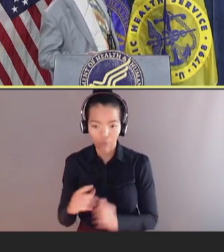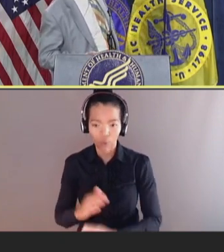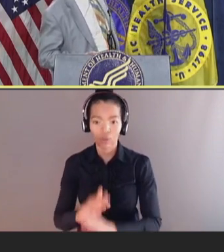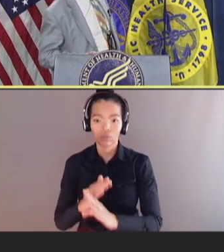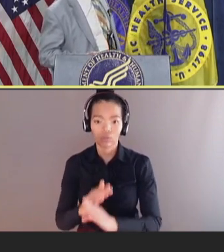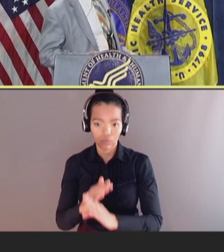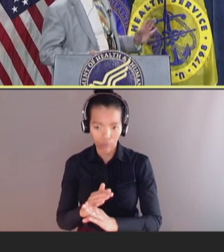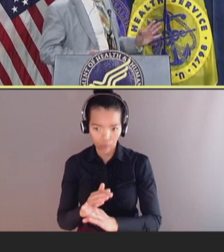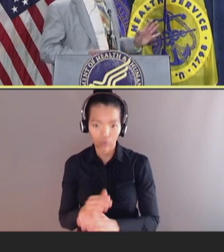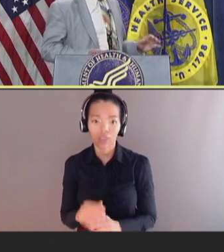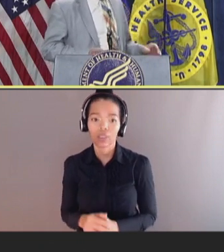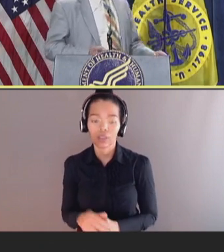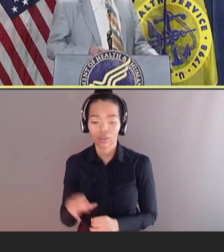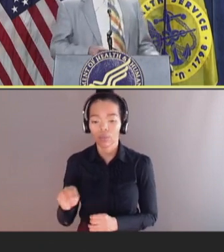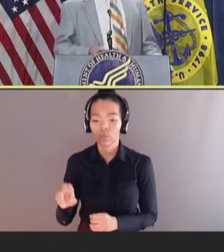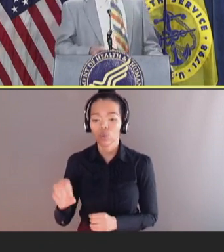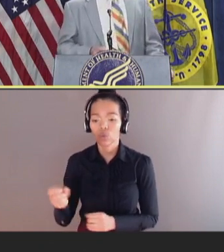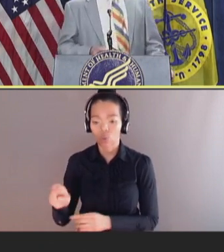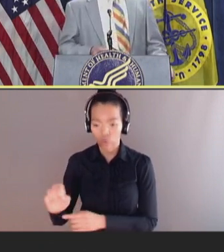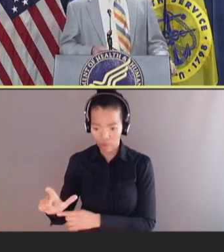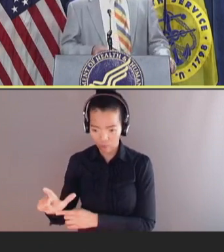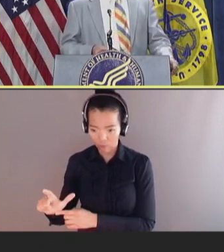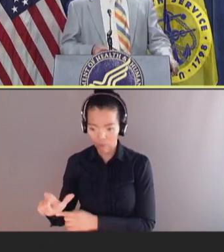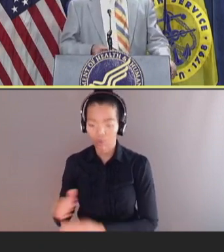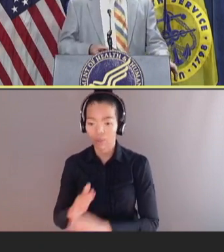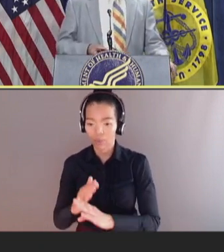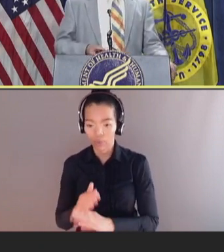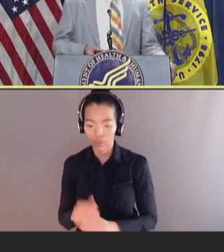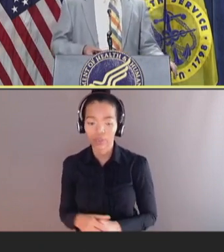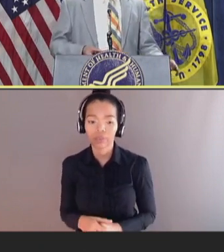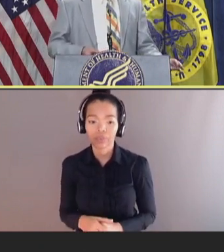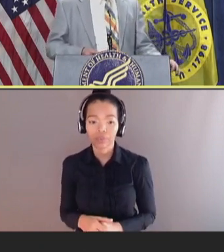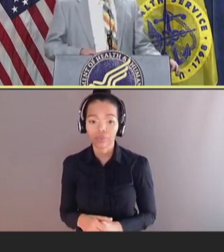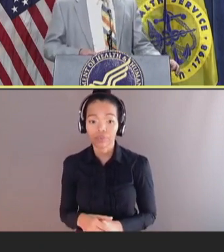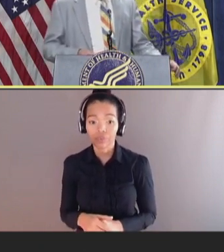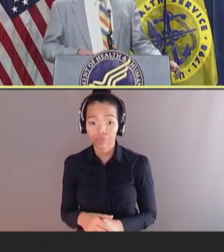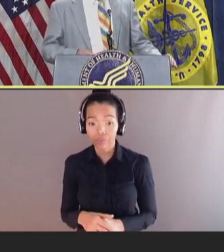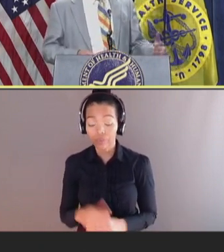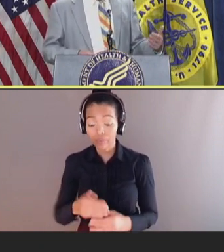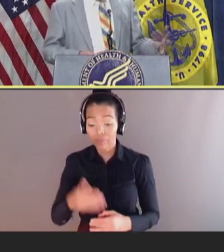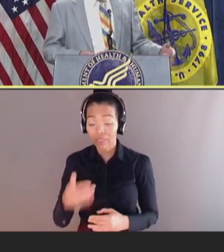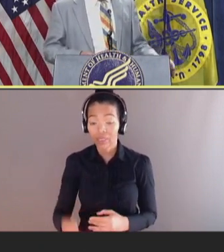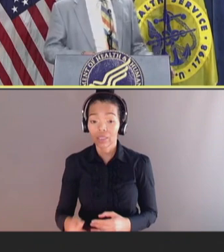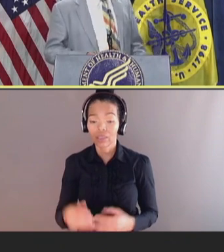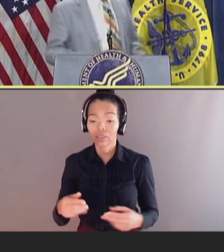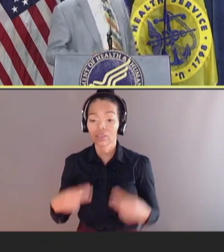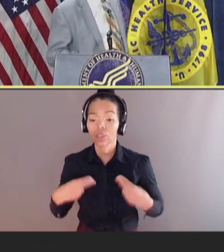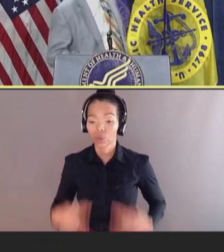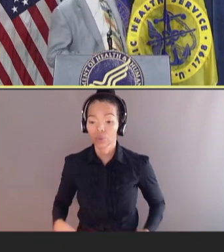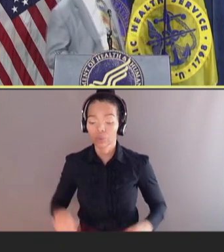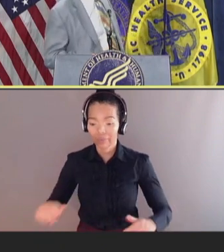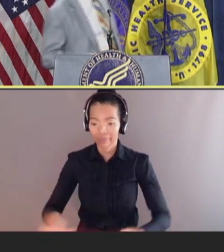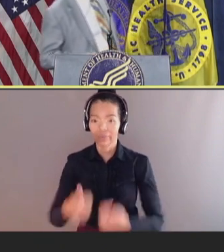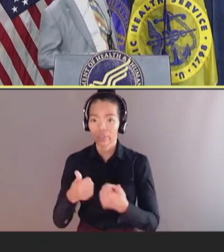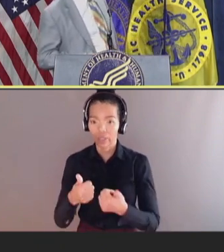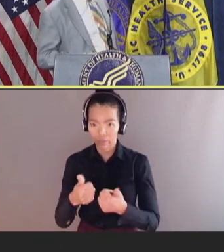The last thing I'll talk about is the human challenge model that we're developing based upon